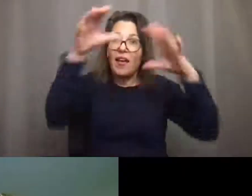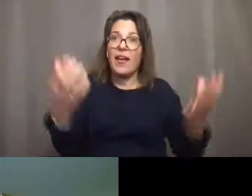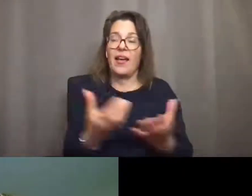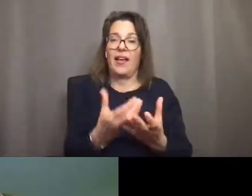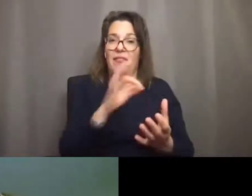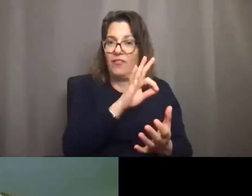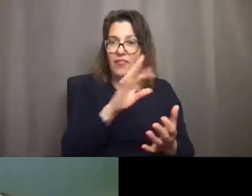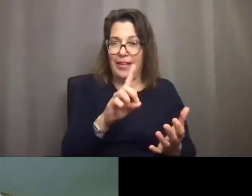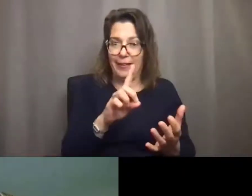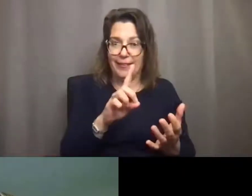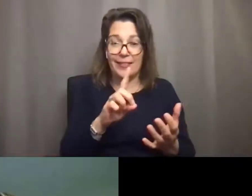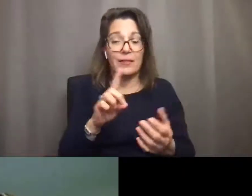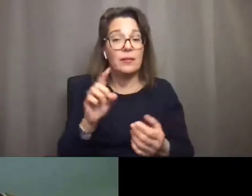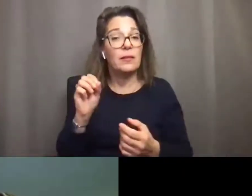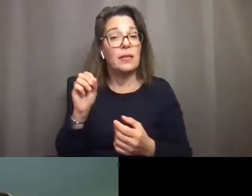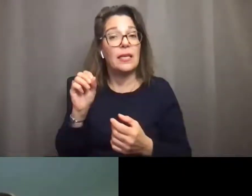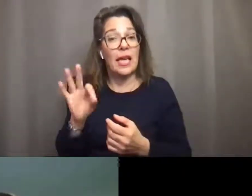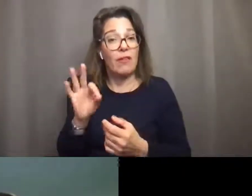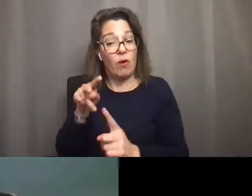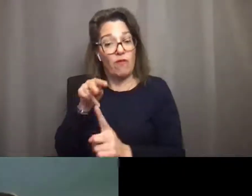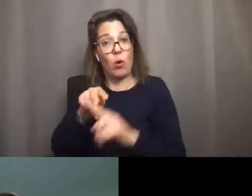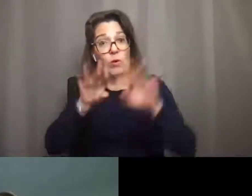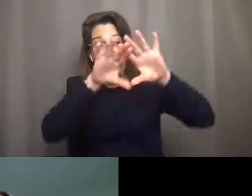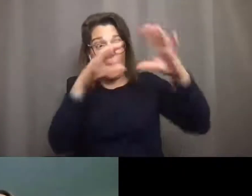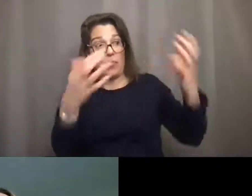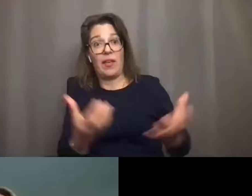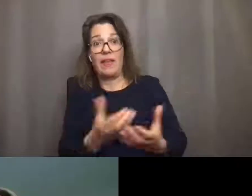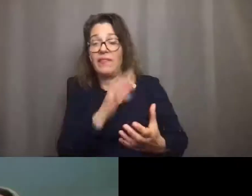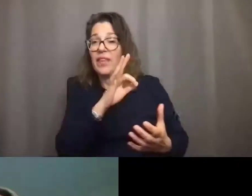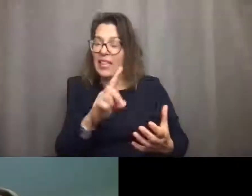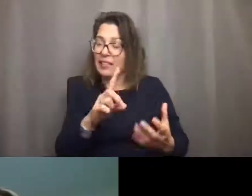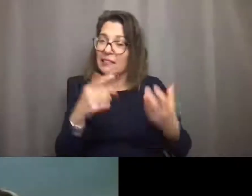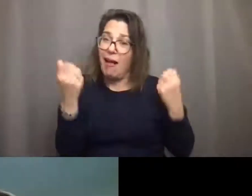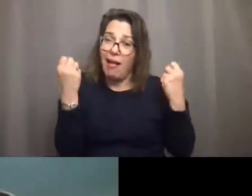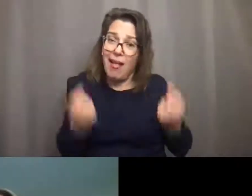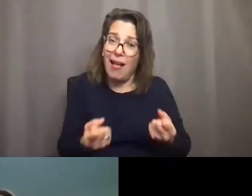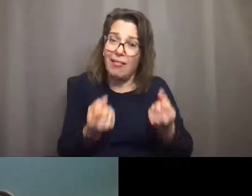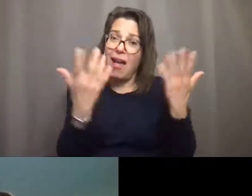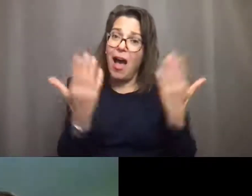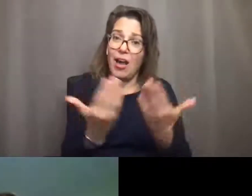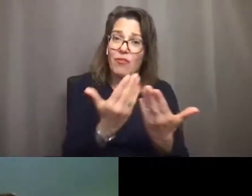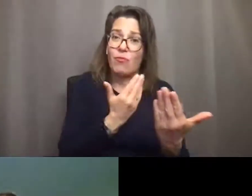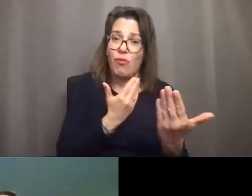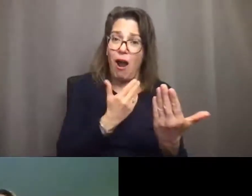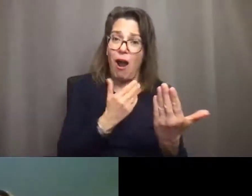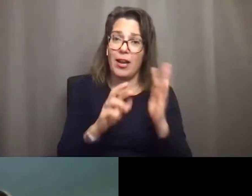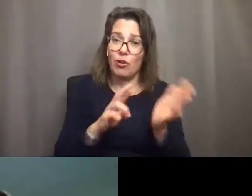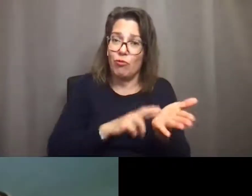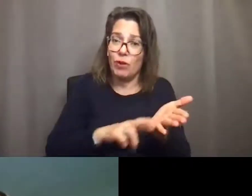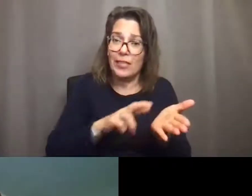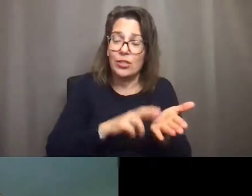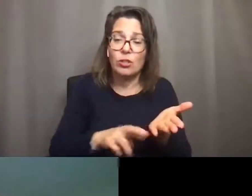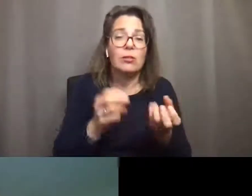And if we're focusing on the entire field, there's a lot of prior research, right? How much detail?